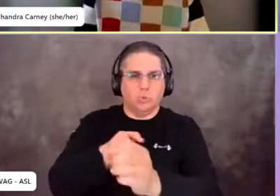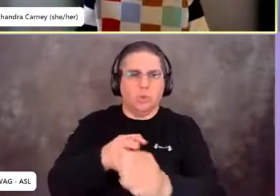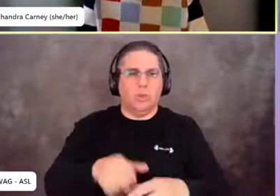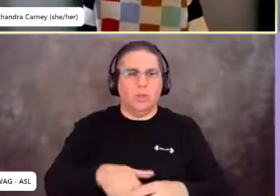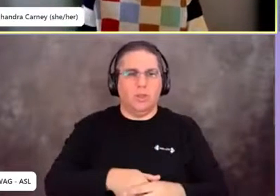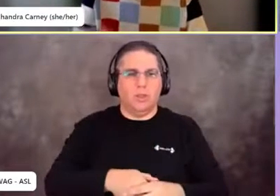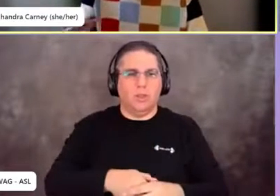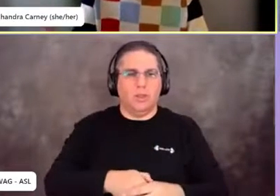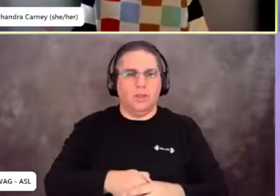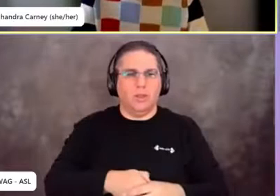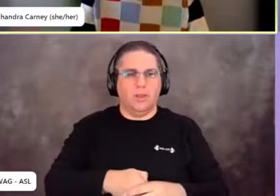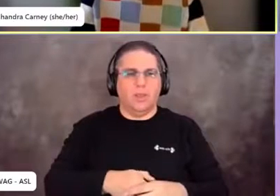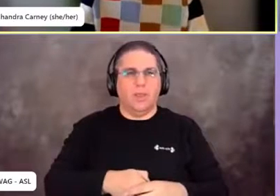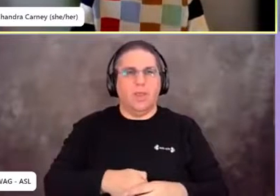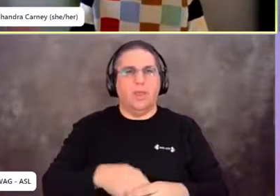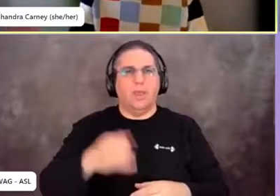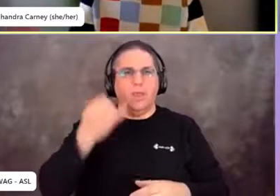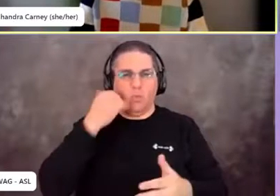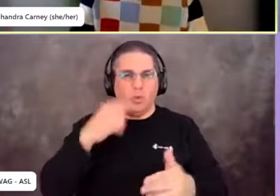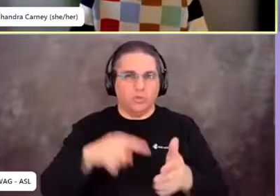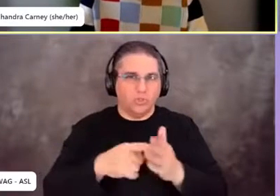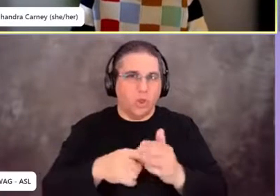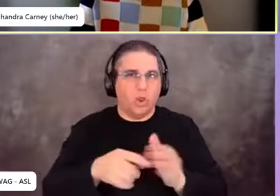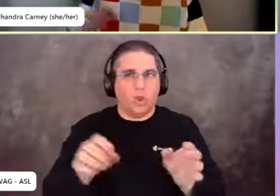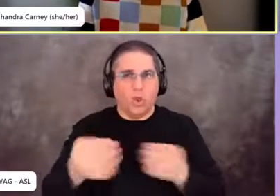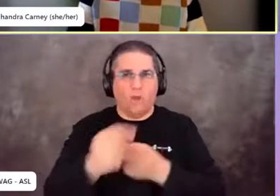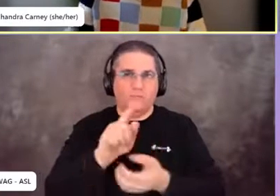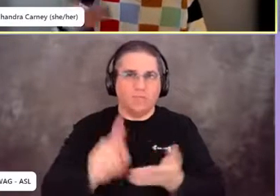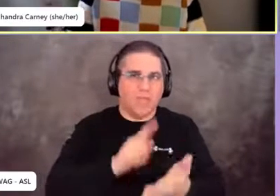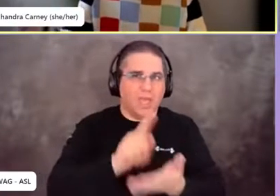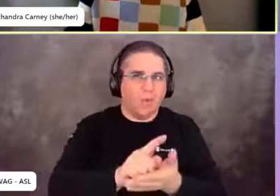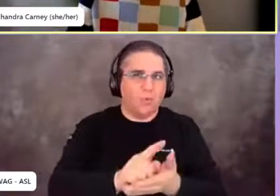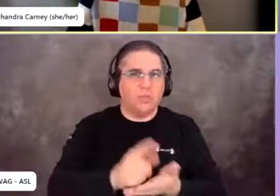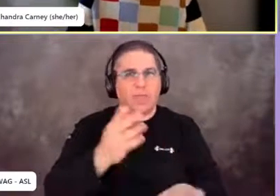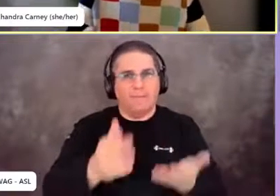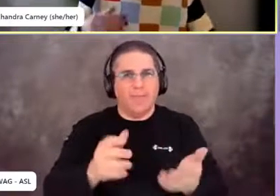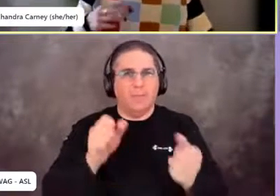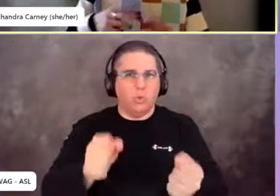company. Often companies have little lunch and learns, we